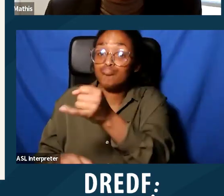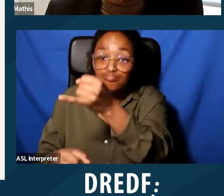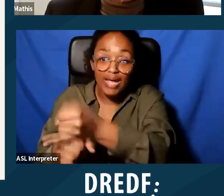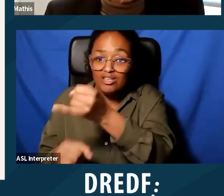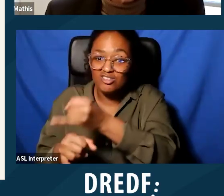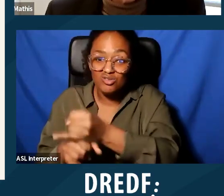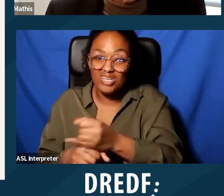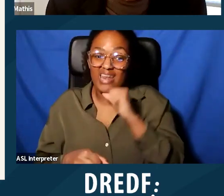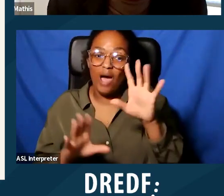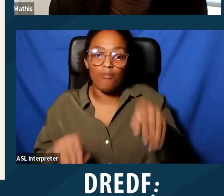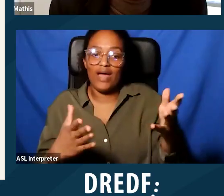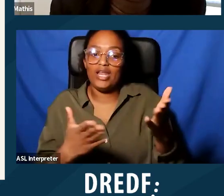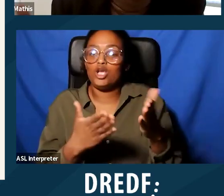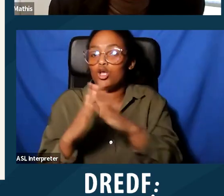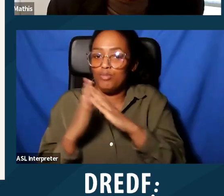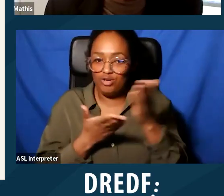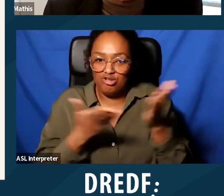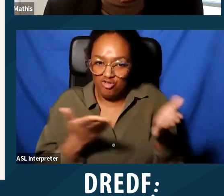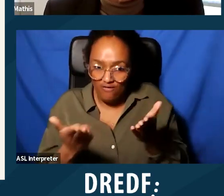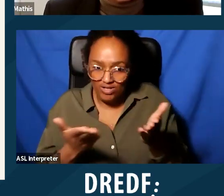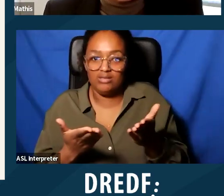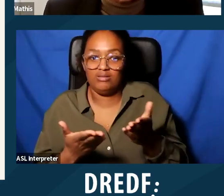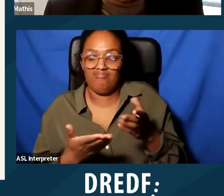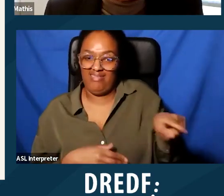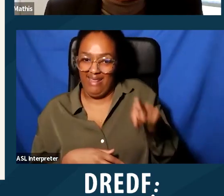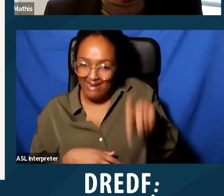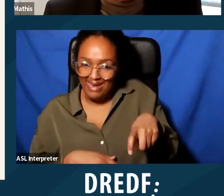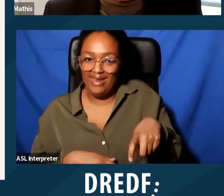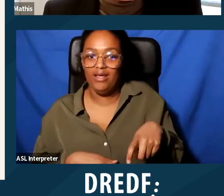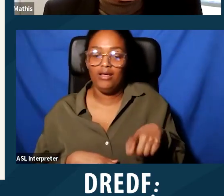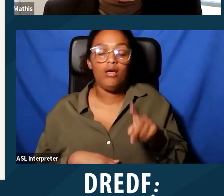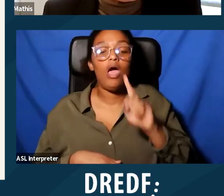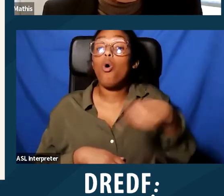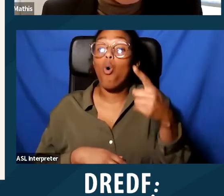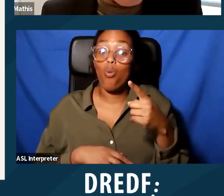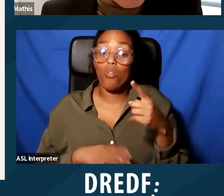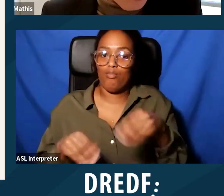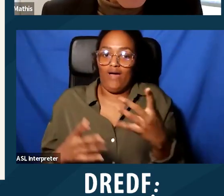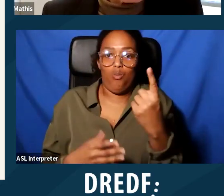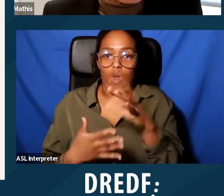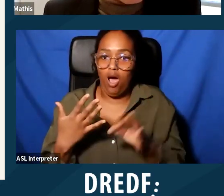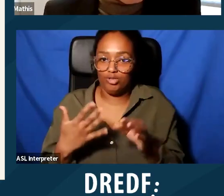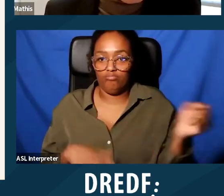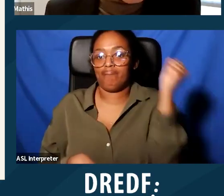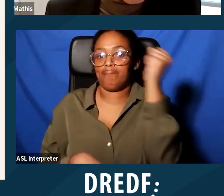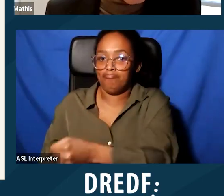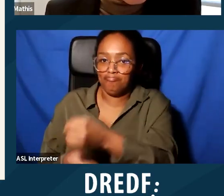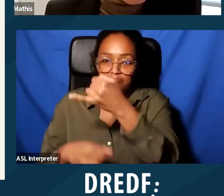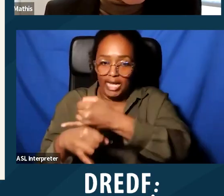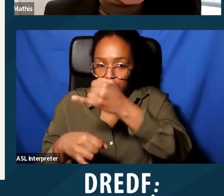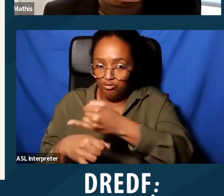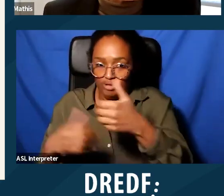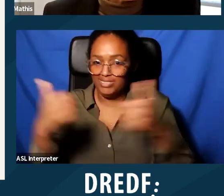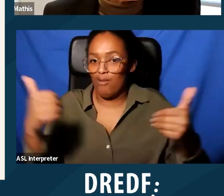the community services that they need and only offering an institution. Next slide.